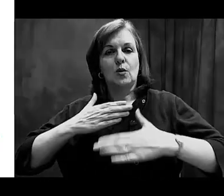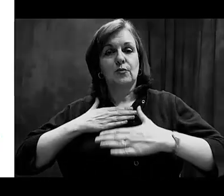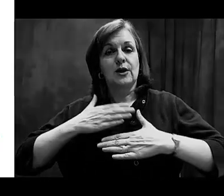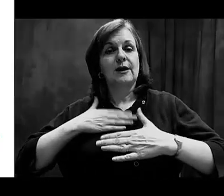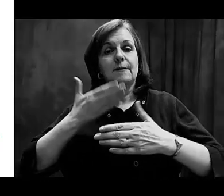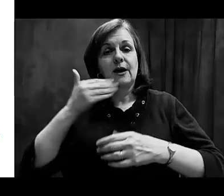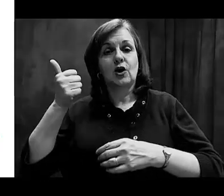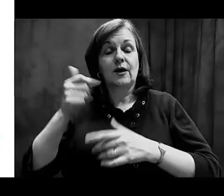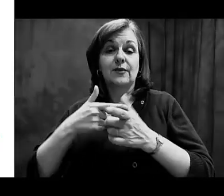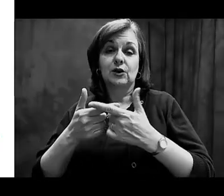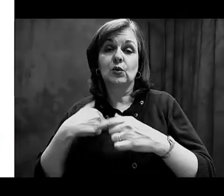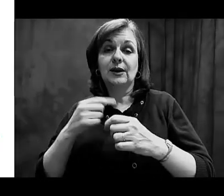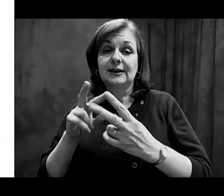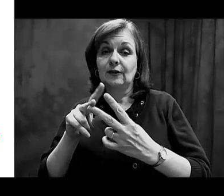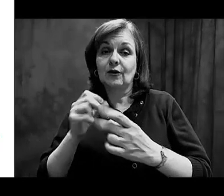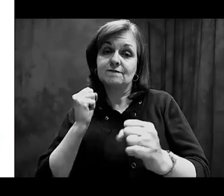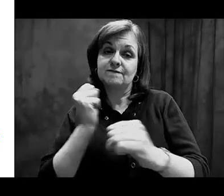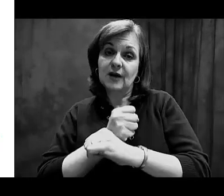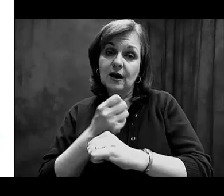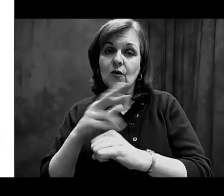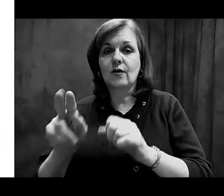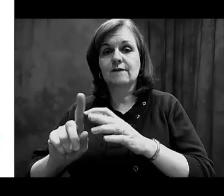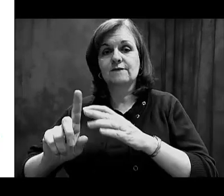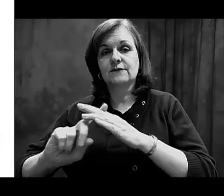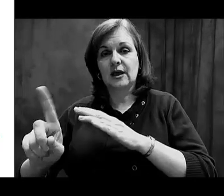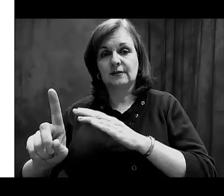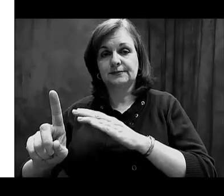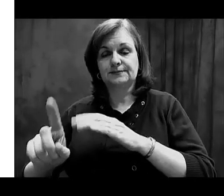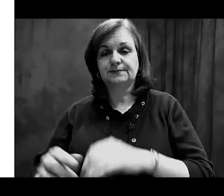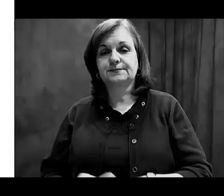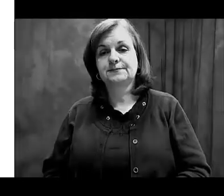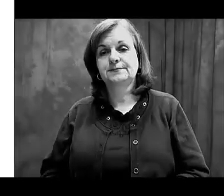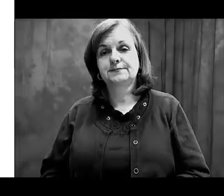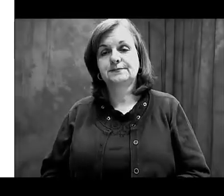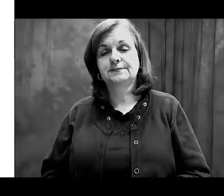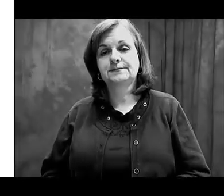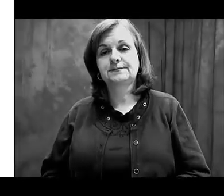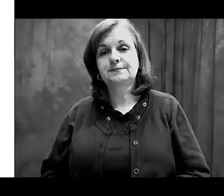go through that fight or flight response